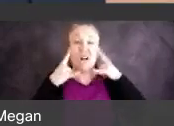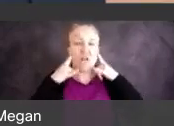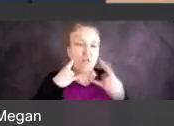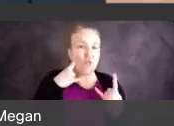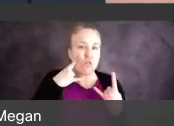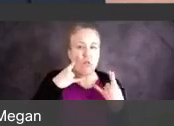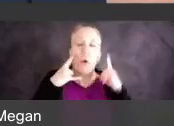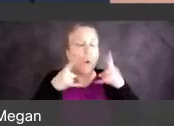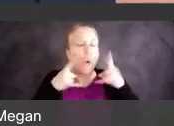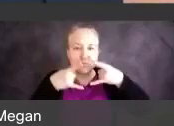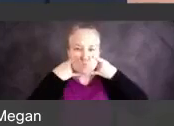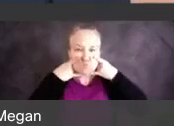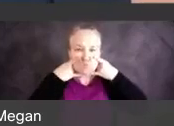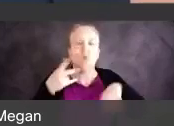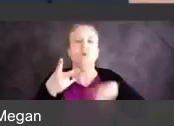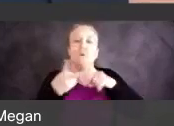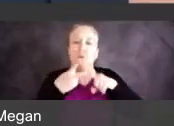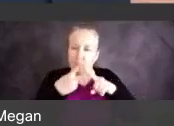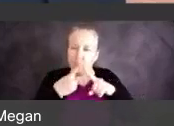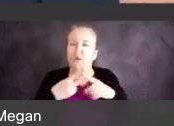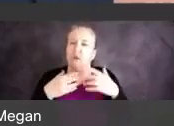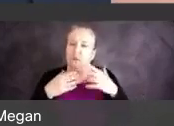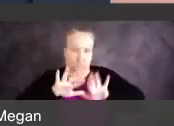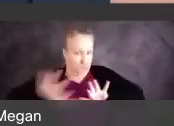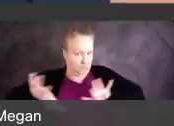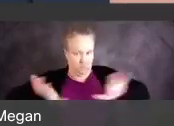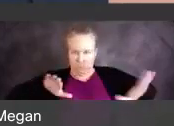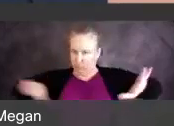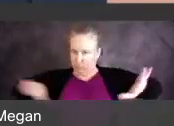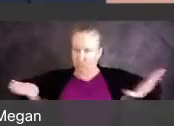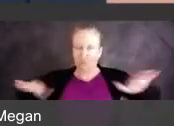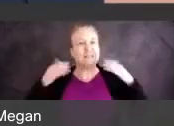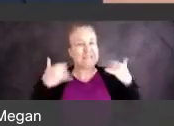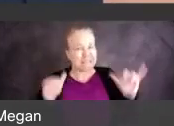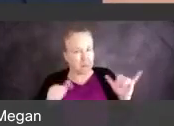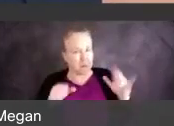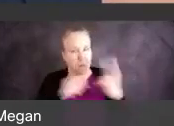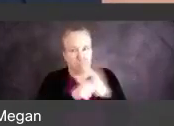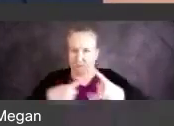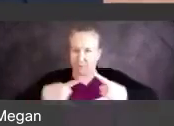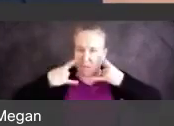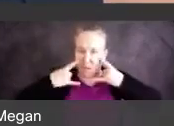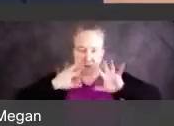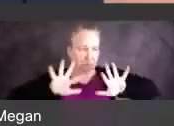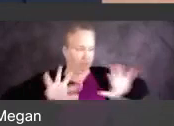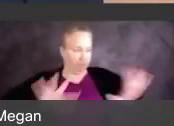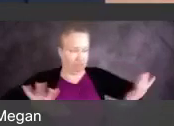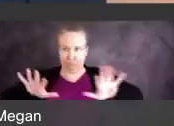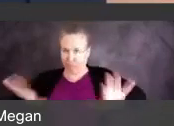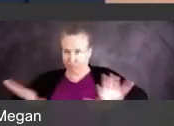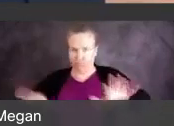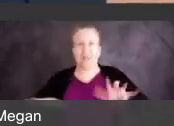distancing; wear masks, practice physical distancing, and adhere to other prevention measures